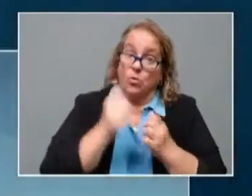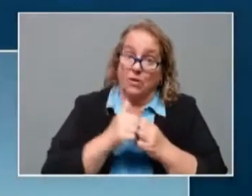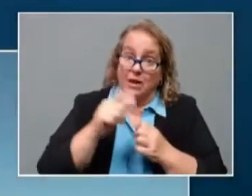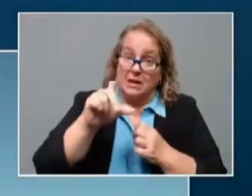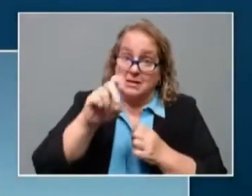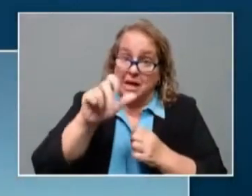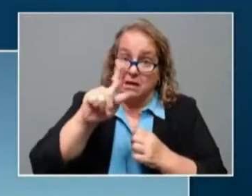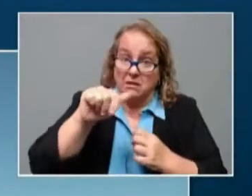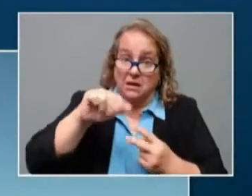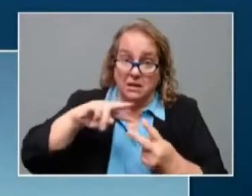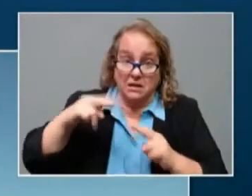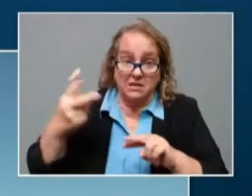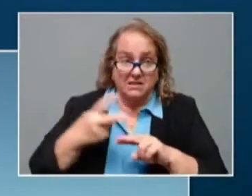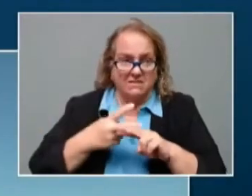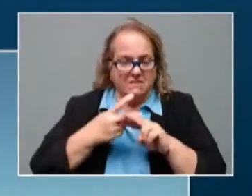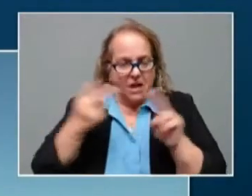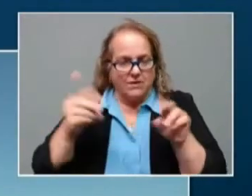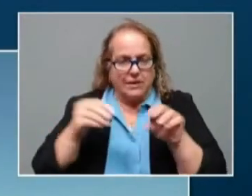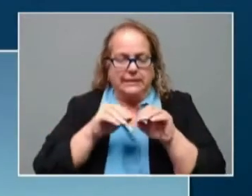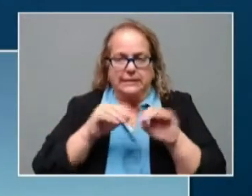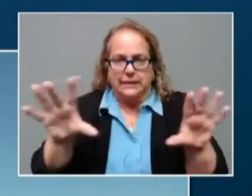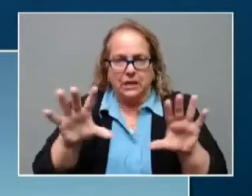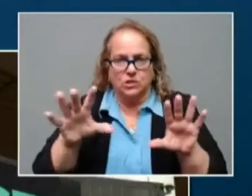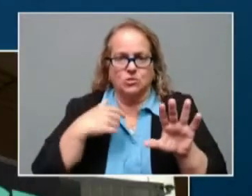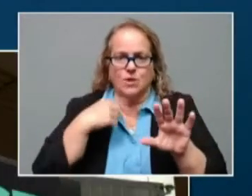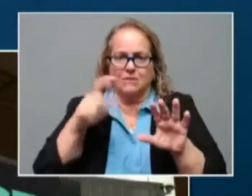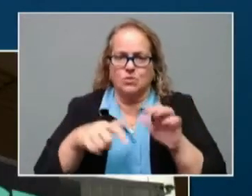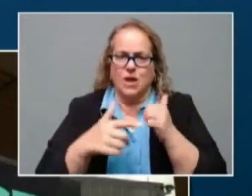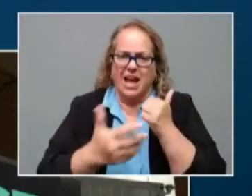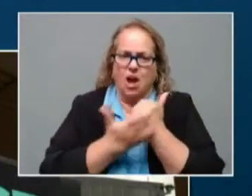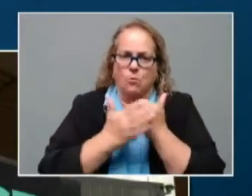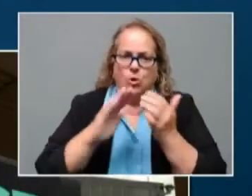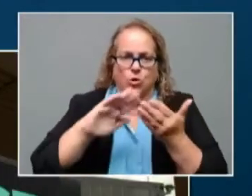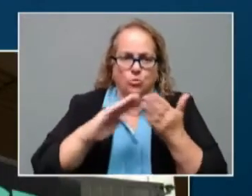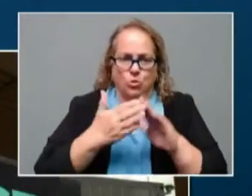really had to help the communities that are in need with providing a quick